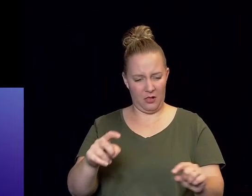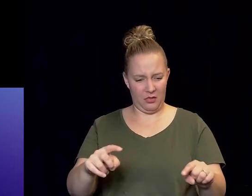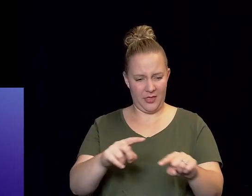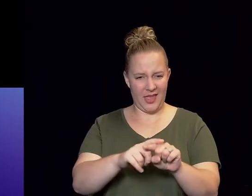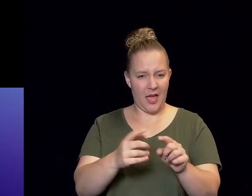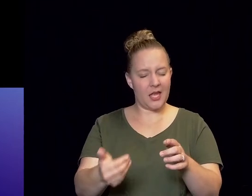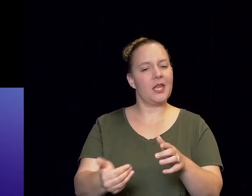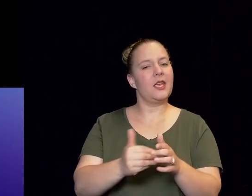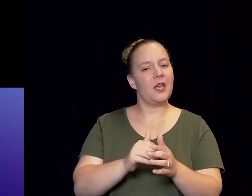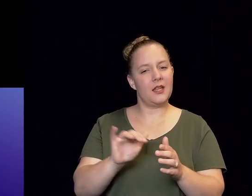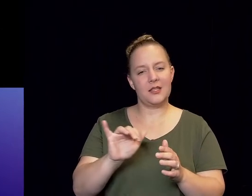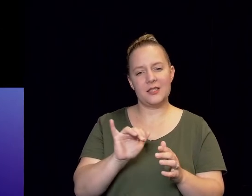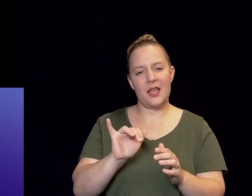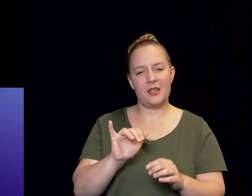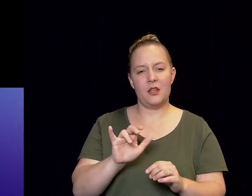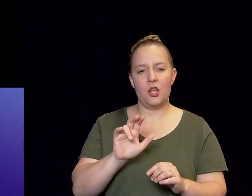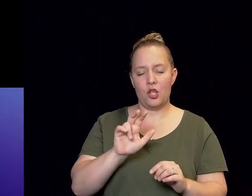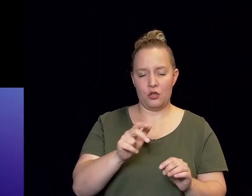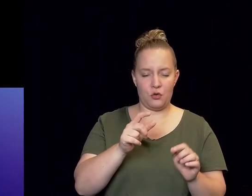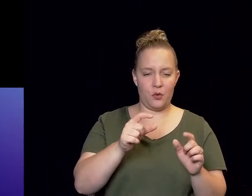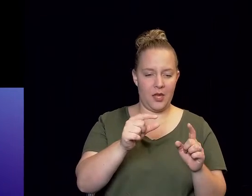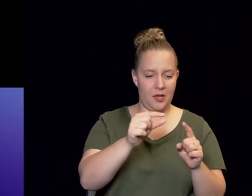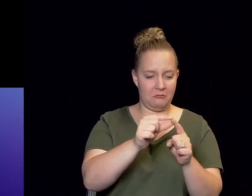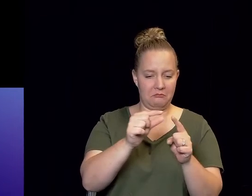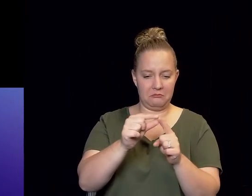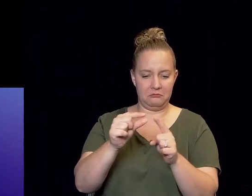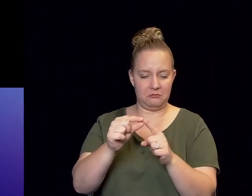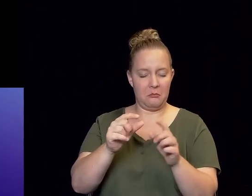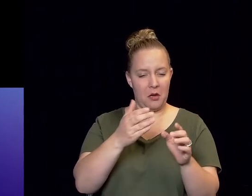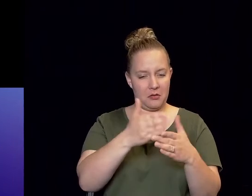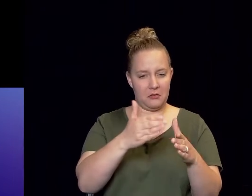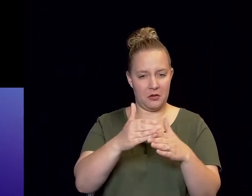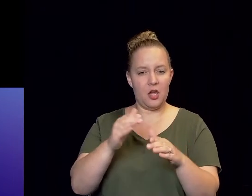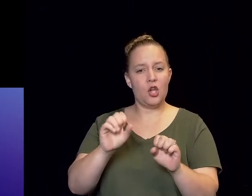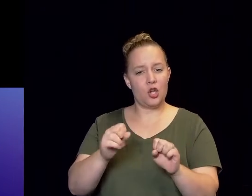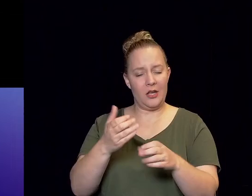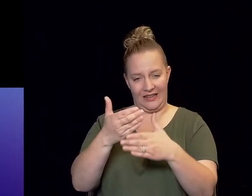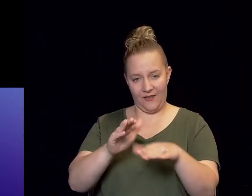kind of like there are 3 terms here because I could technically split up that 3 and that c.